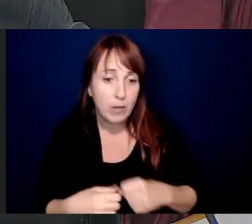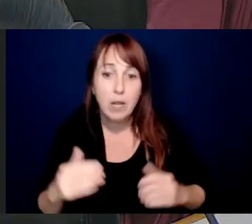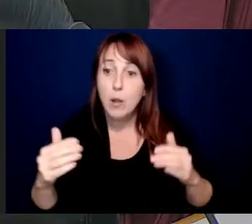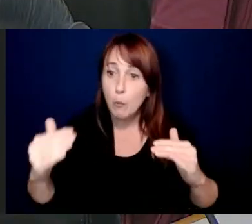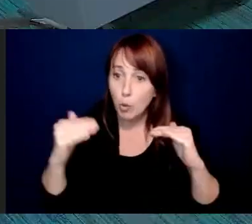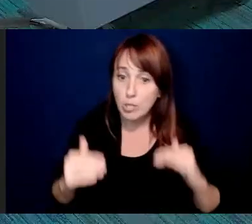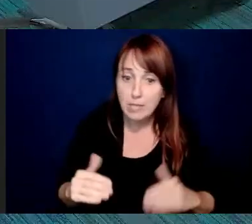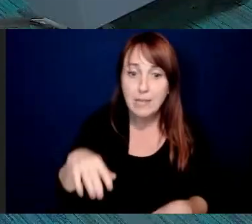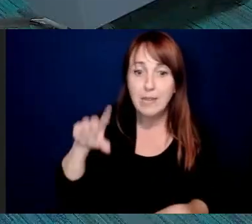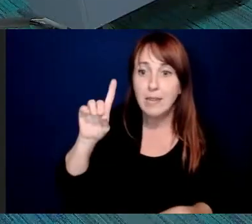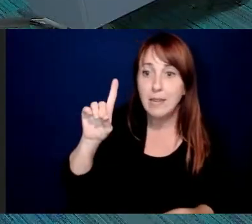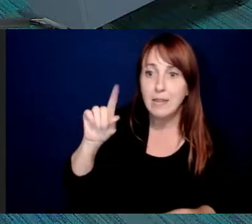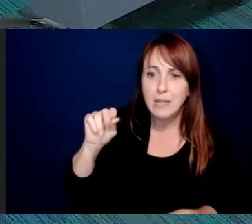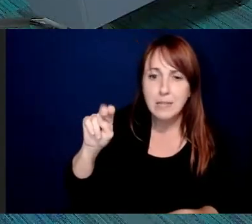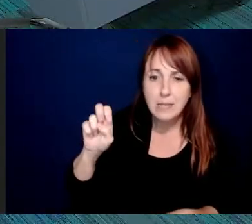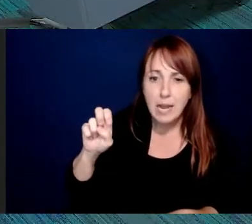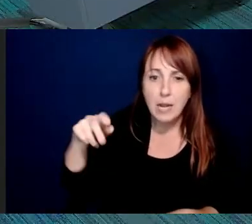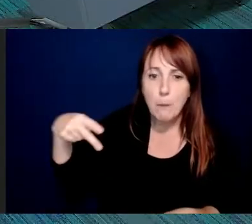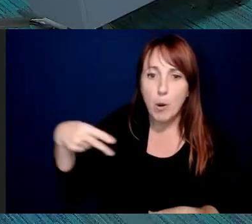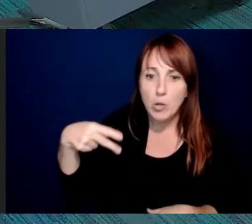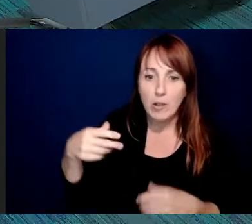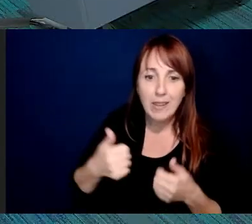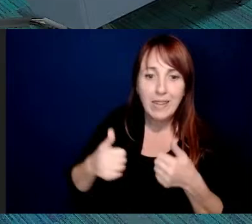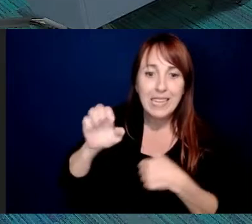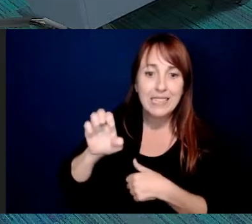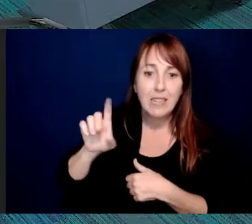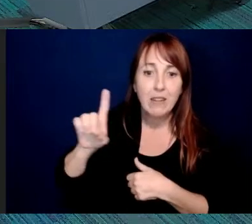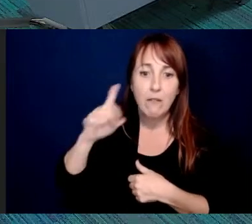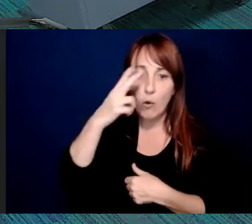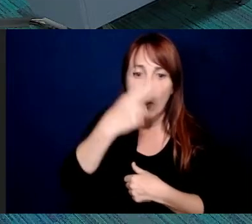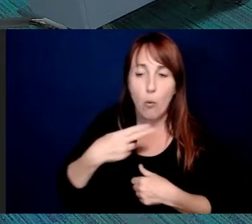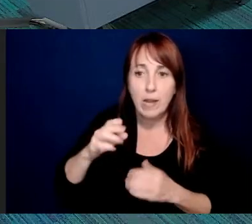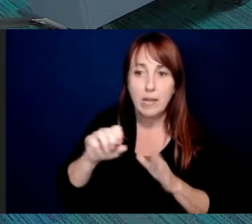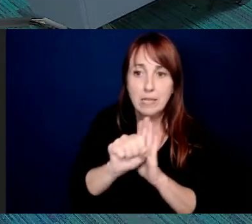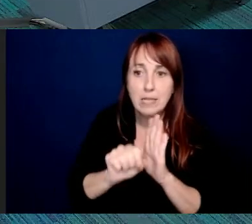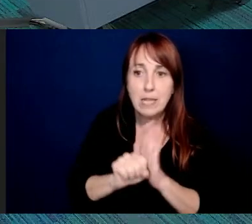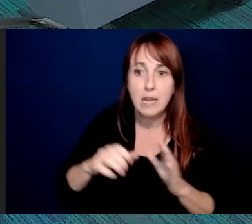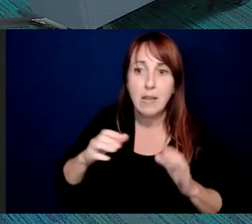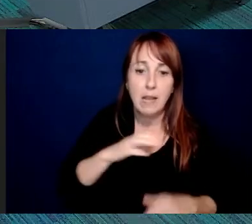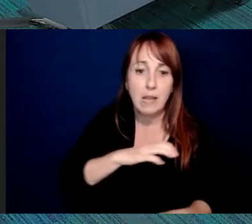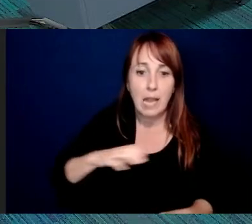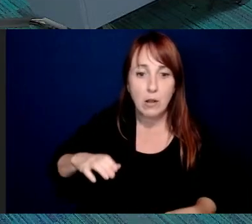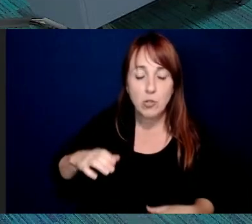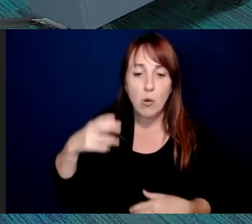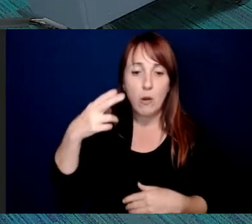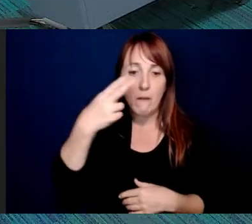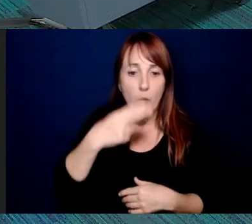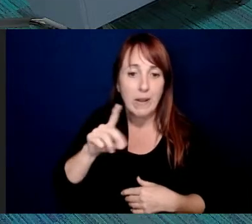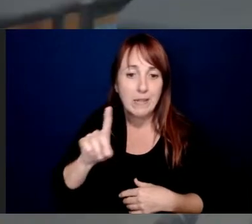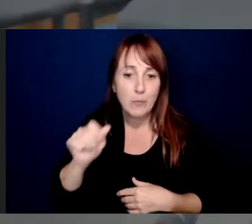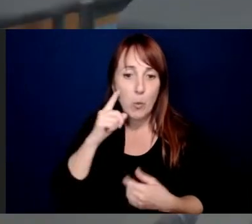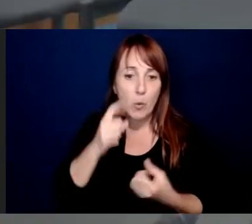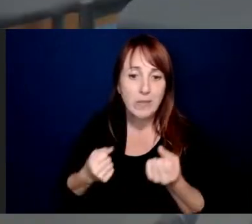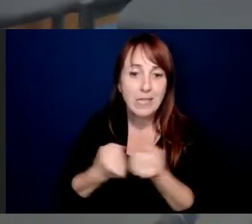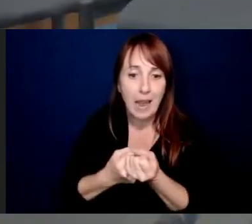Dean Barda, executive director for the Hawaii State Council of Developmental Disabilities and we're gonna stand on our testimony and strong support. Thank you.